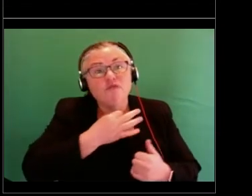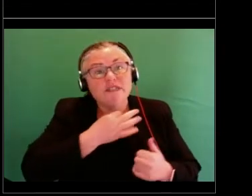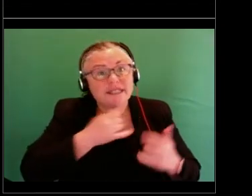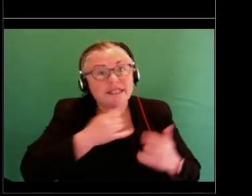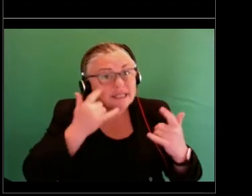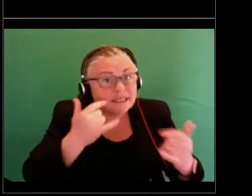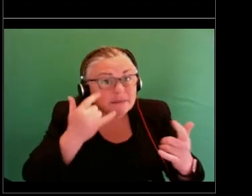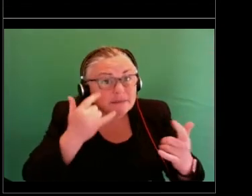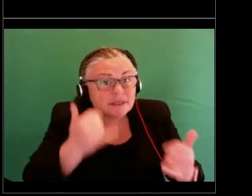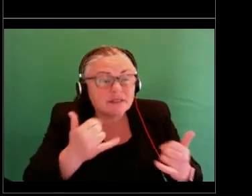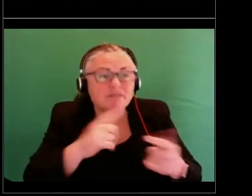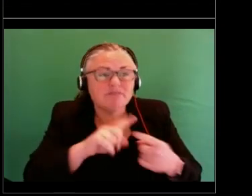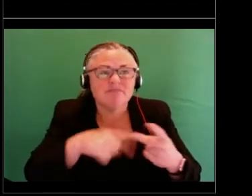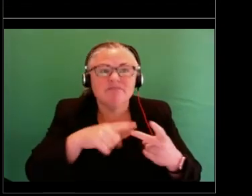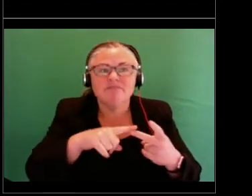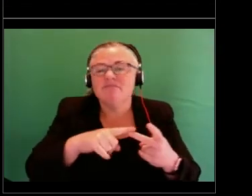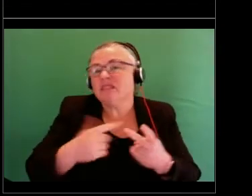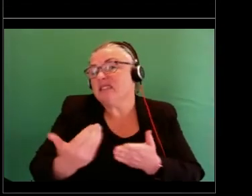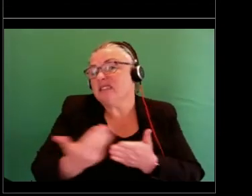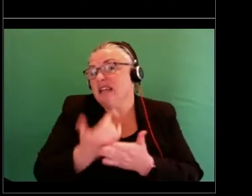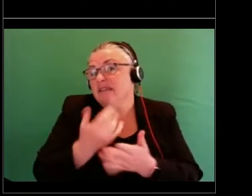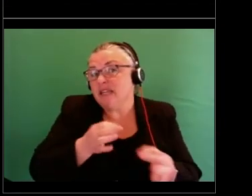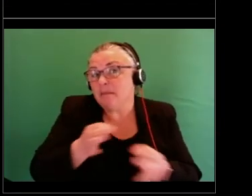that court appearance up to three days before.